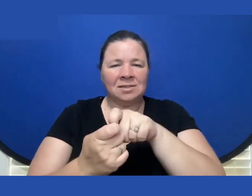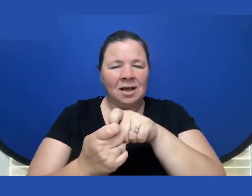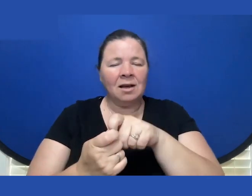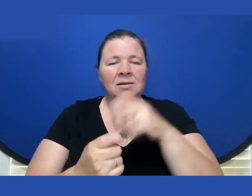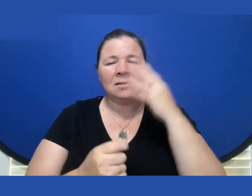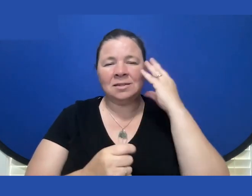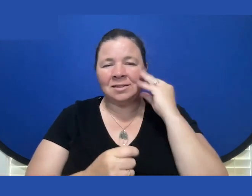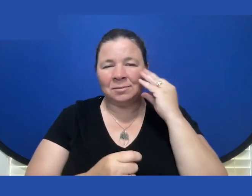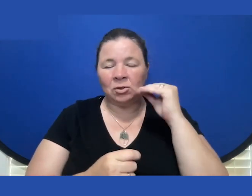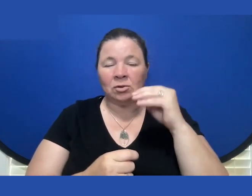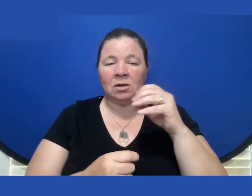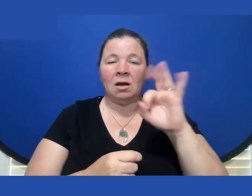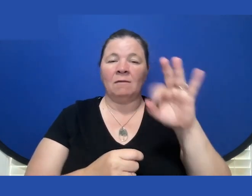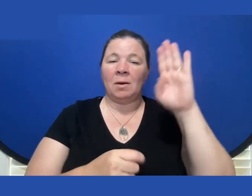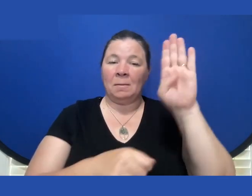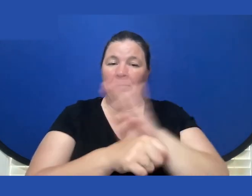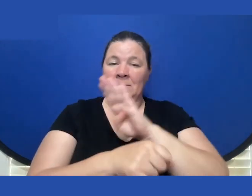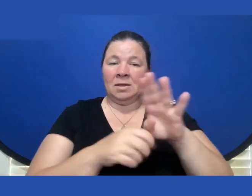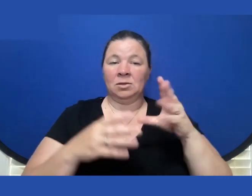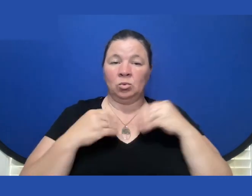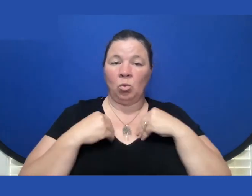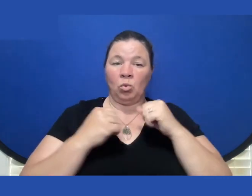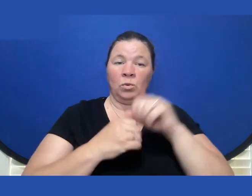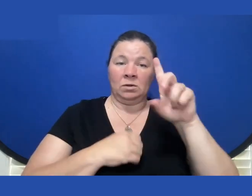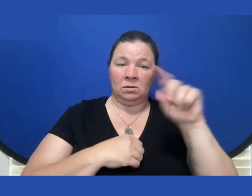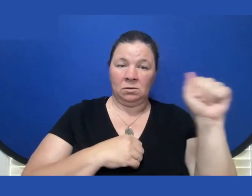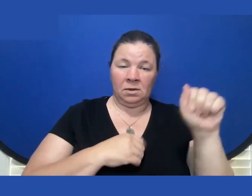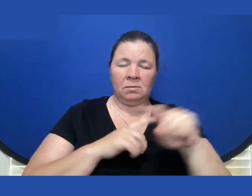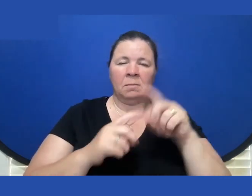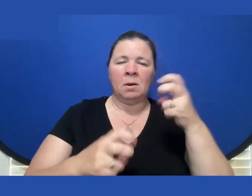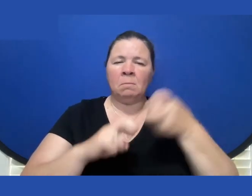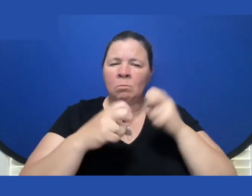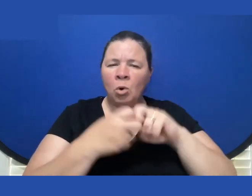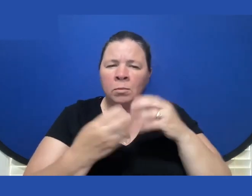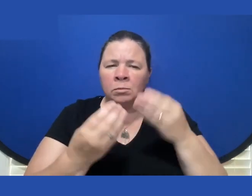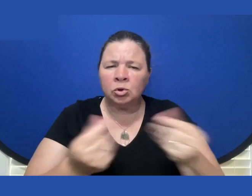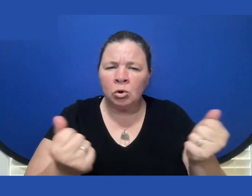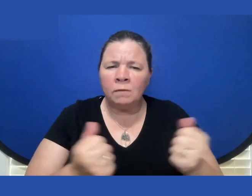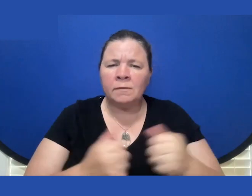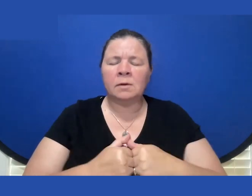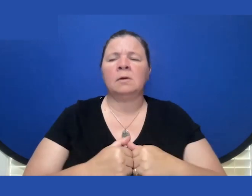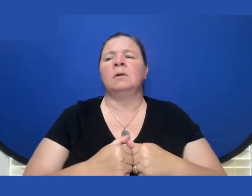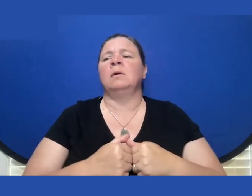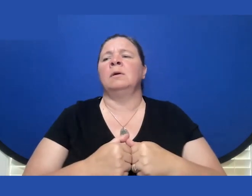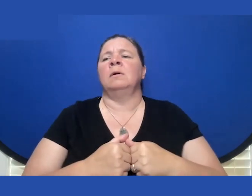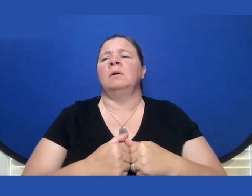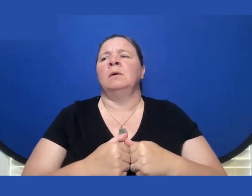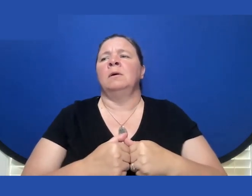of entrepreneurs with disabilities. But all those other things you're talking about, problem solving and troubleshooting